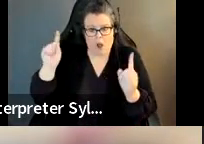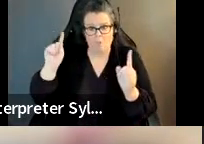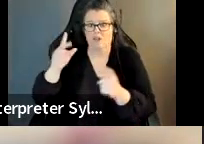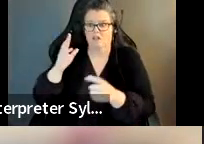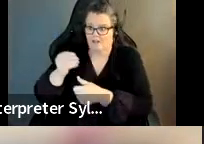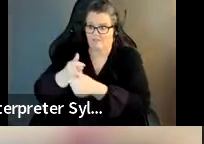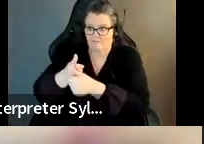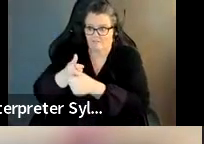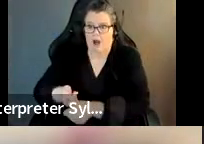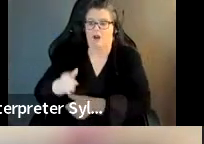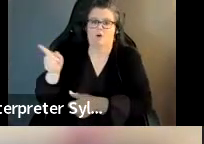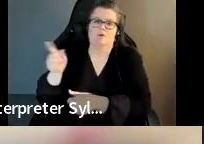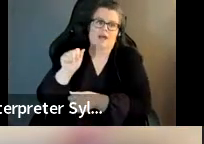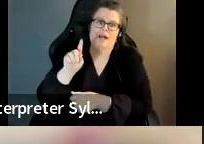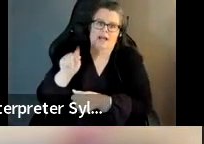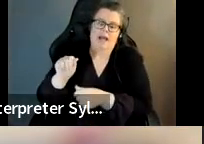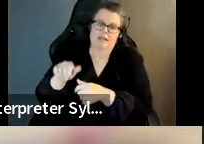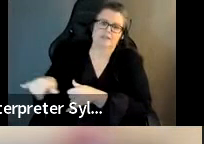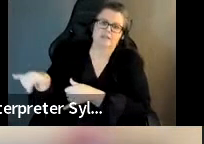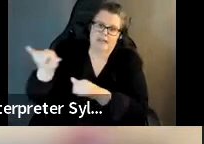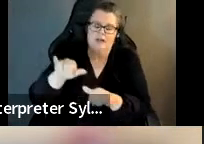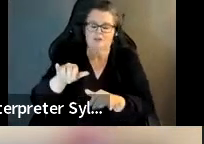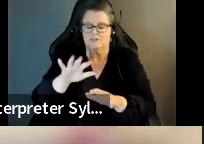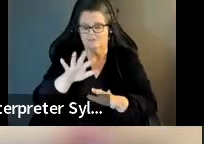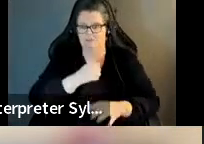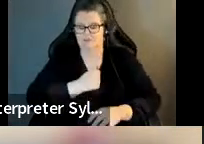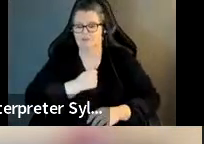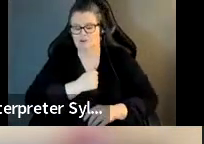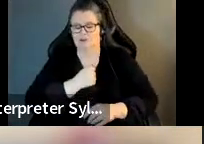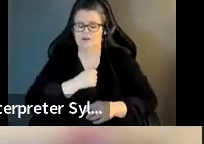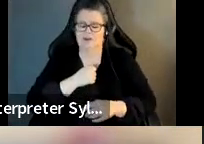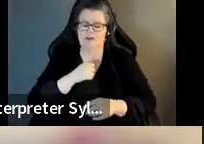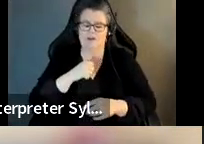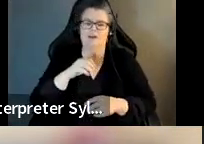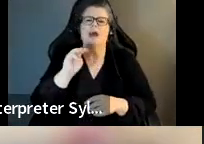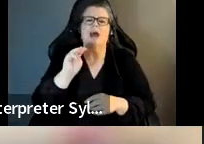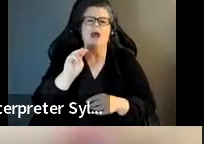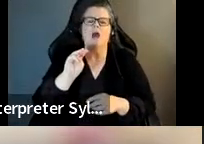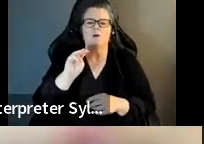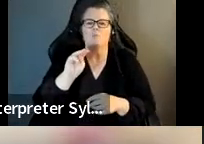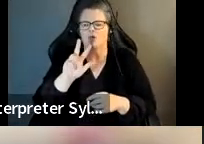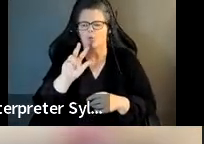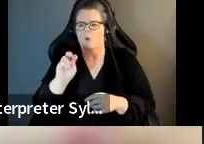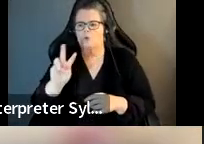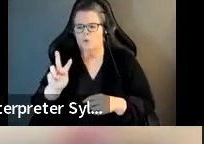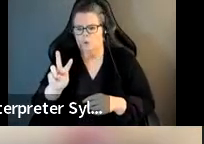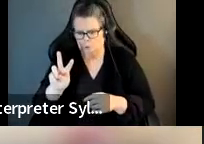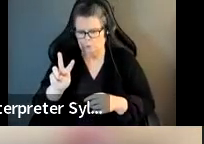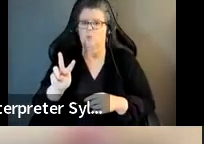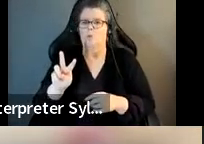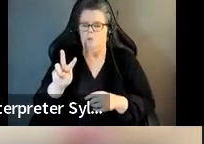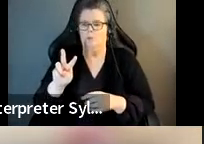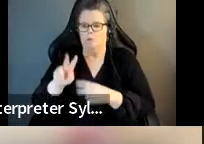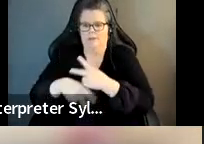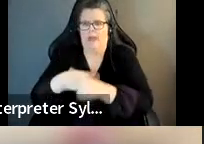So, and sorry, I should clarify, in the M302-type equipment. Thank you, Bobby.